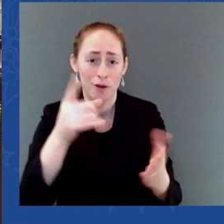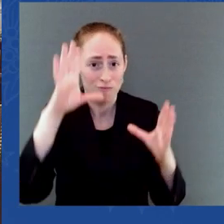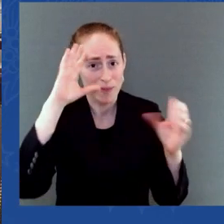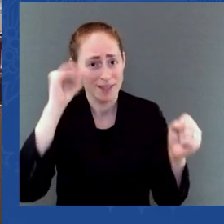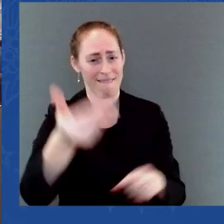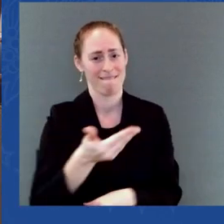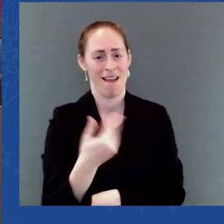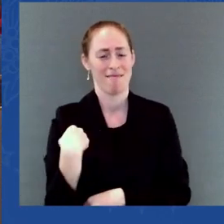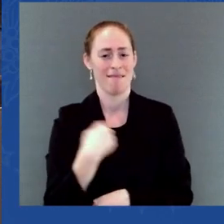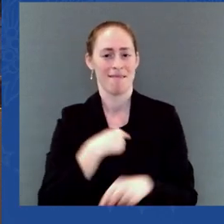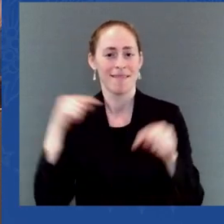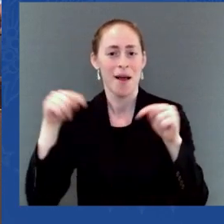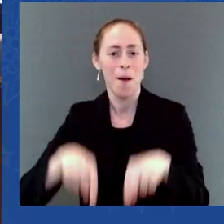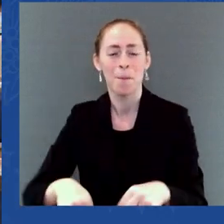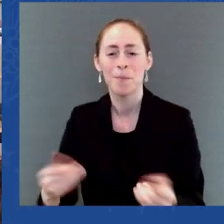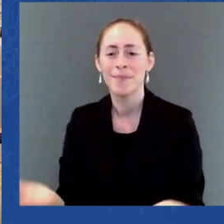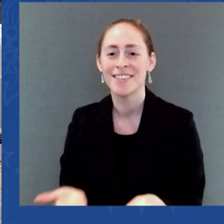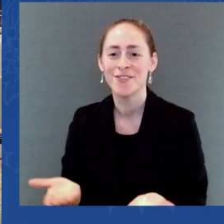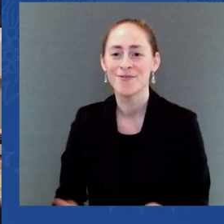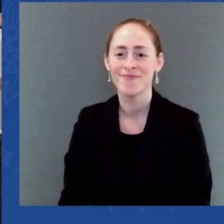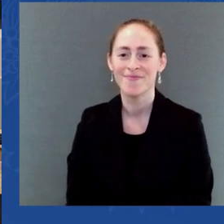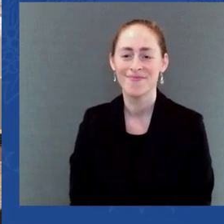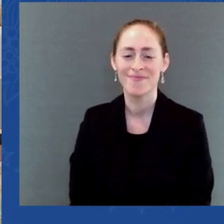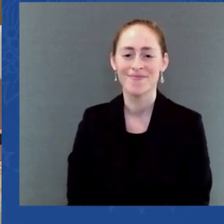to say a few words as well. Mr. President.